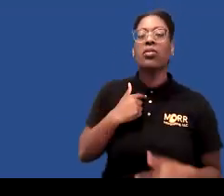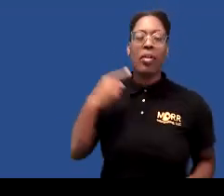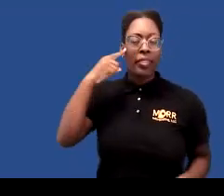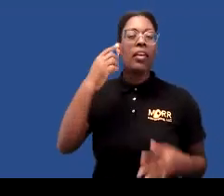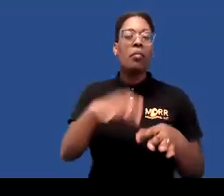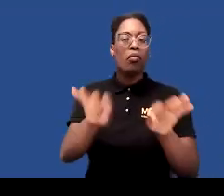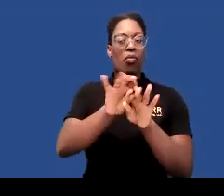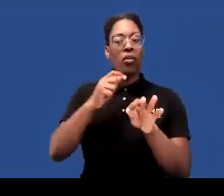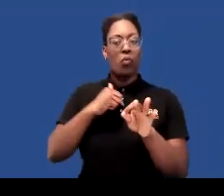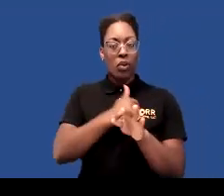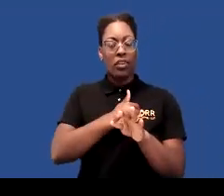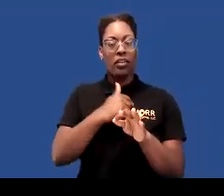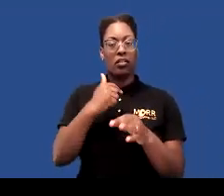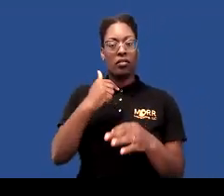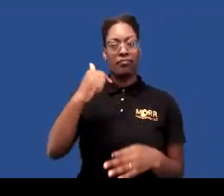no matter what kind of discourse they're coming from.